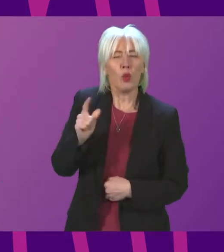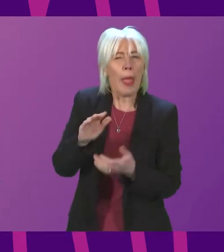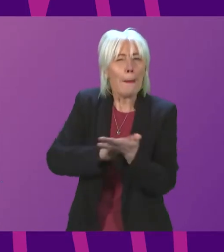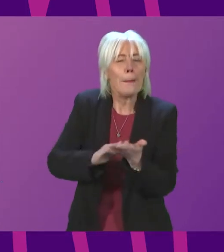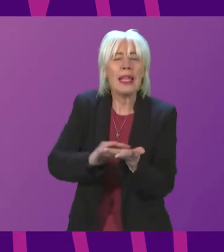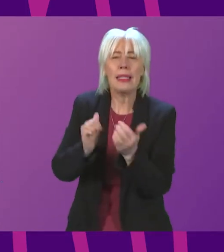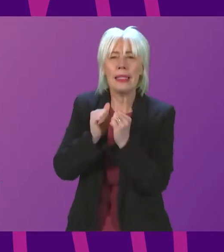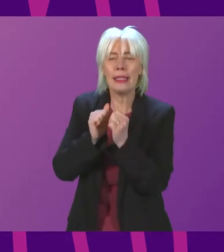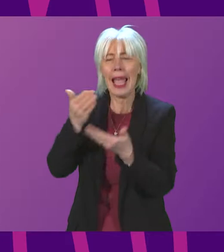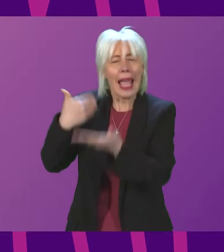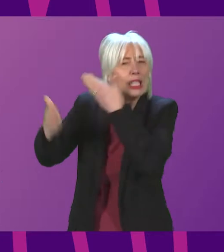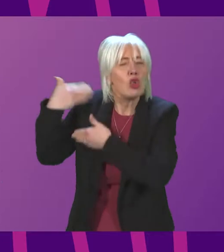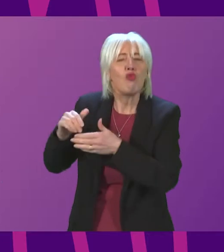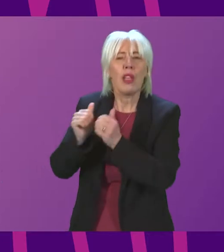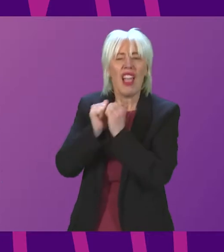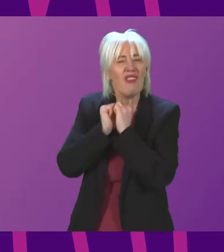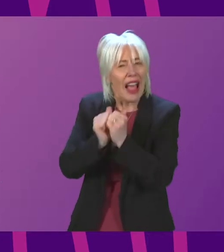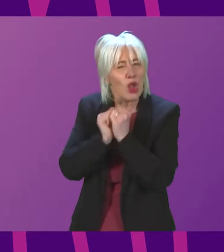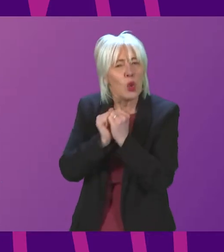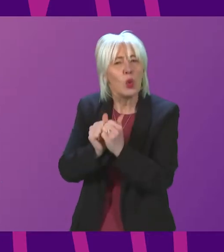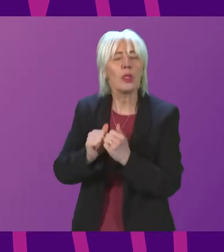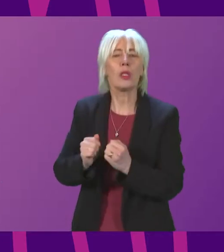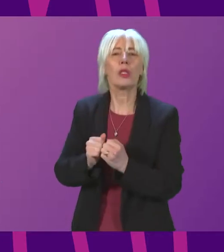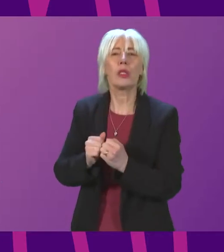things that we have taken for granted, such as freedom of speech,